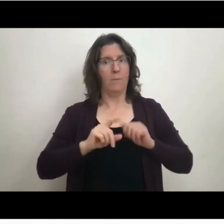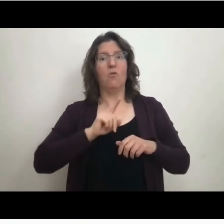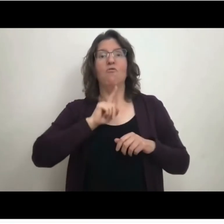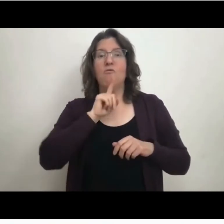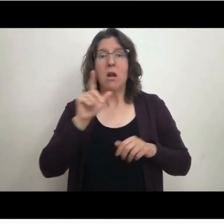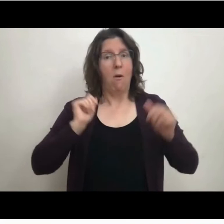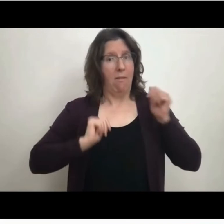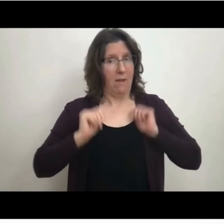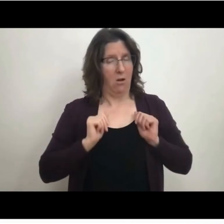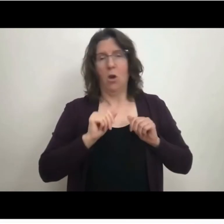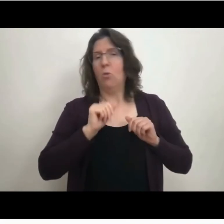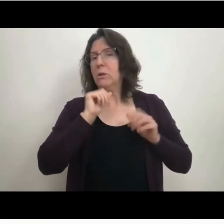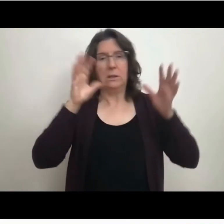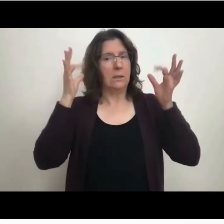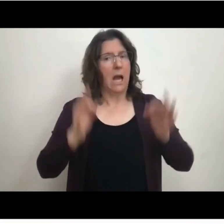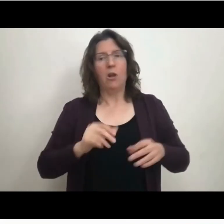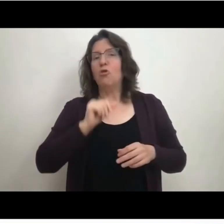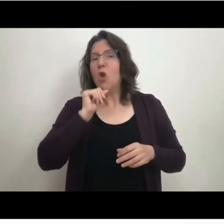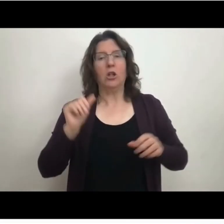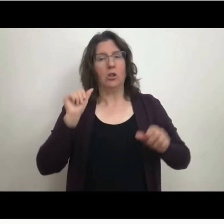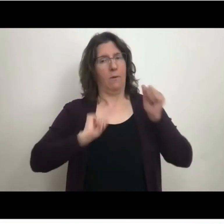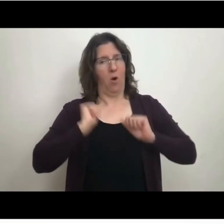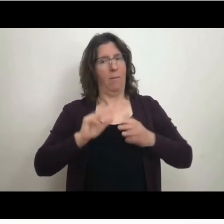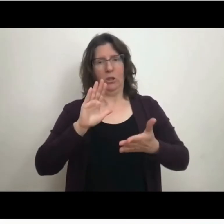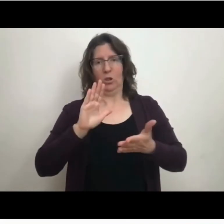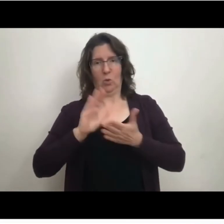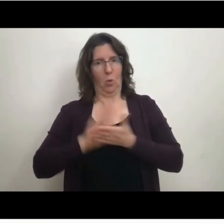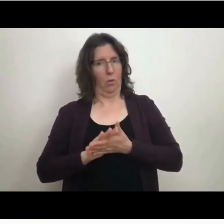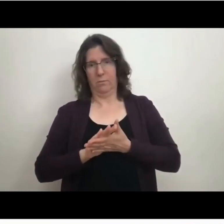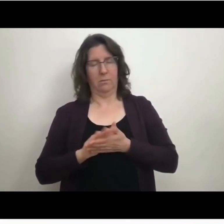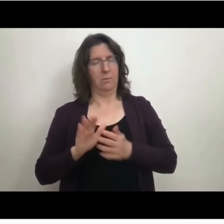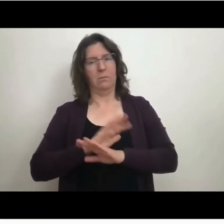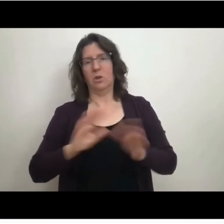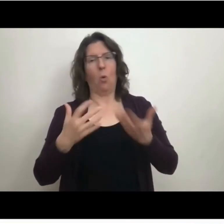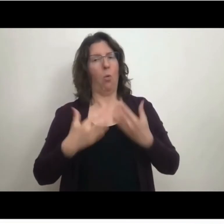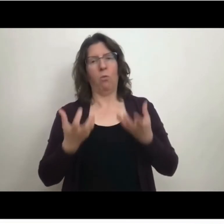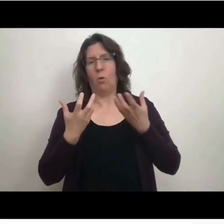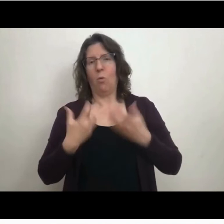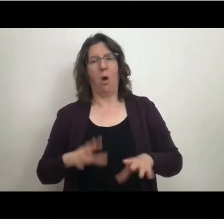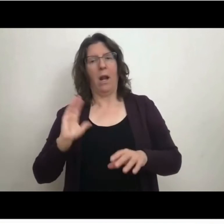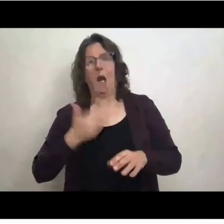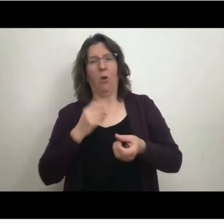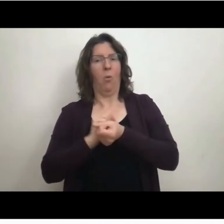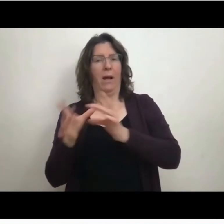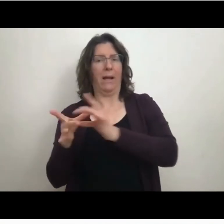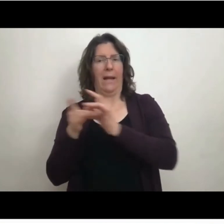We took the performance to a professional theatre house. We decided we would NOT perform in the school.